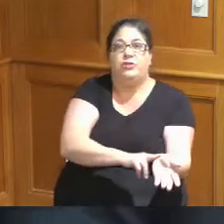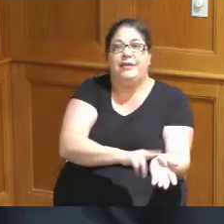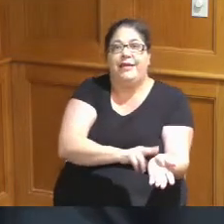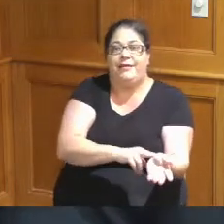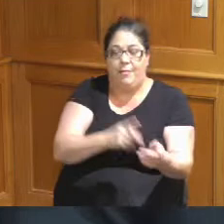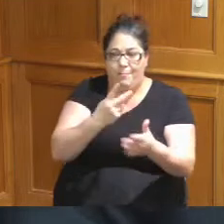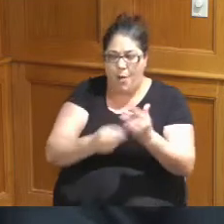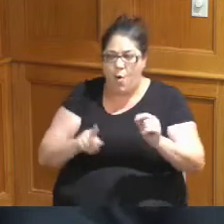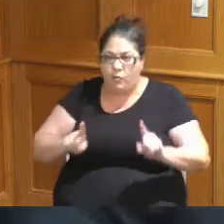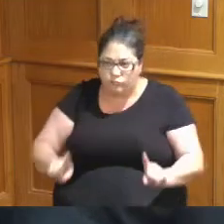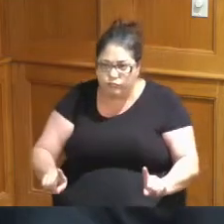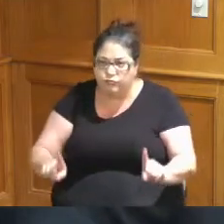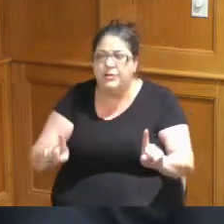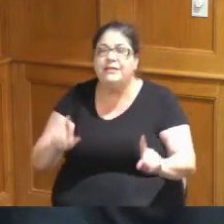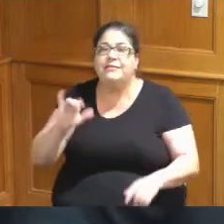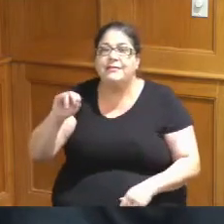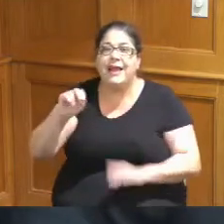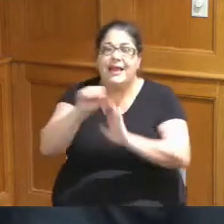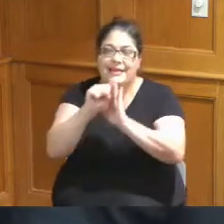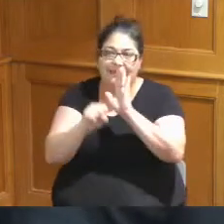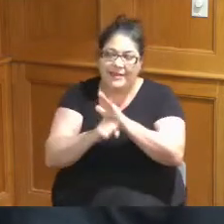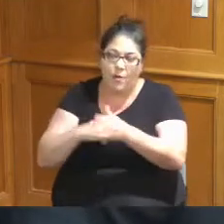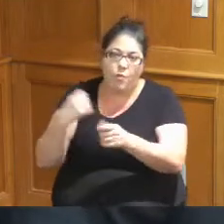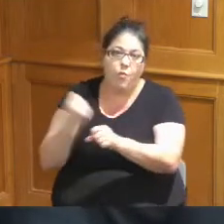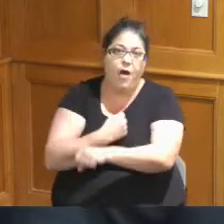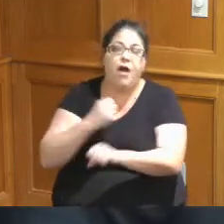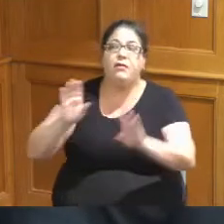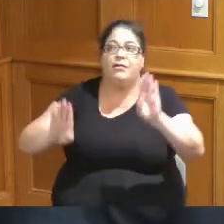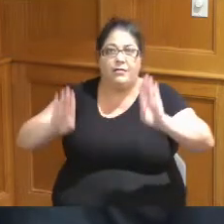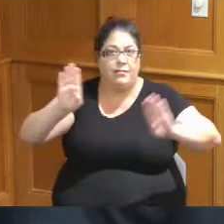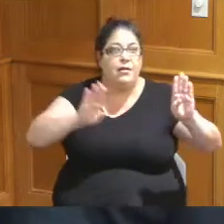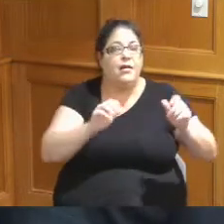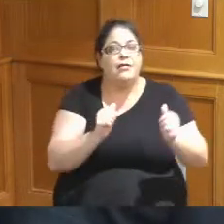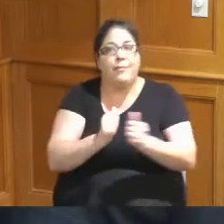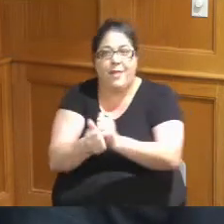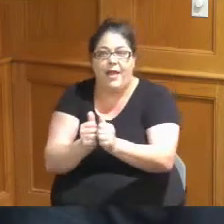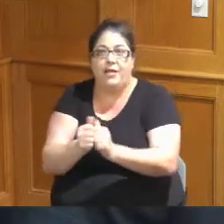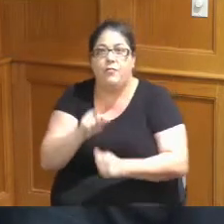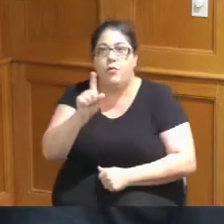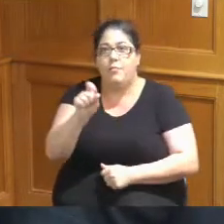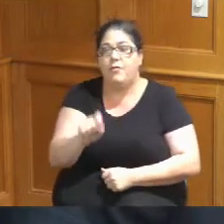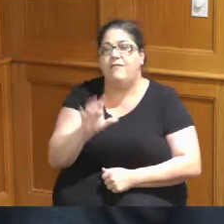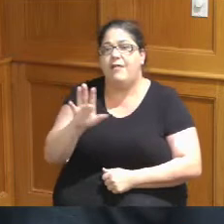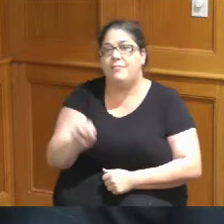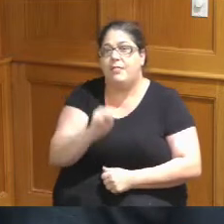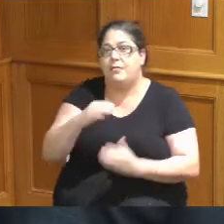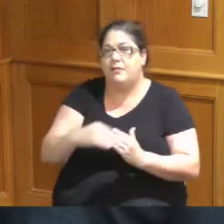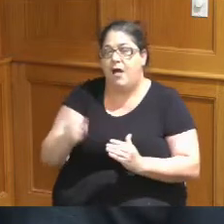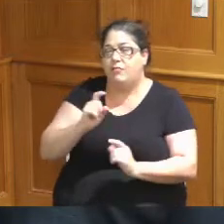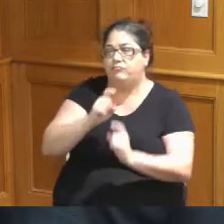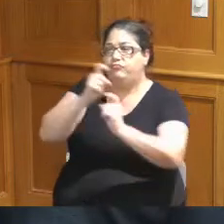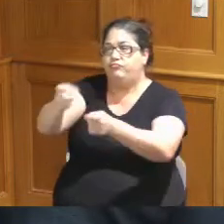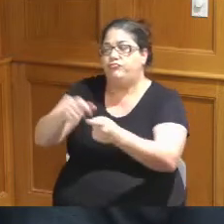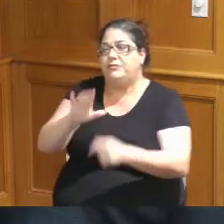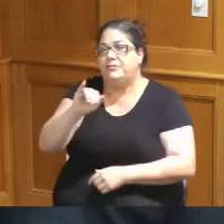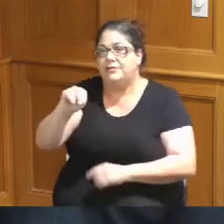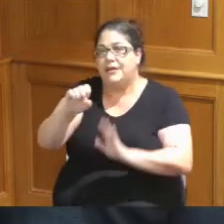was the winner of a competitive process 1.5 was allocated to Cincinnati state so they can expand